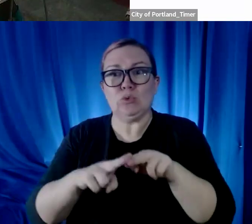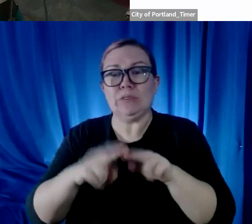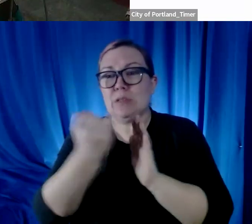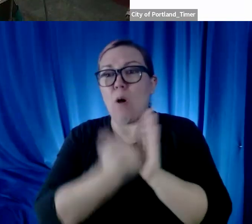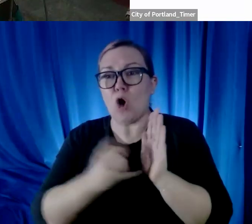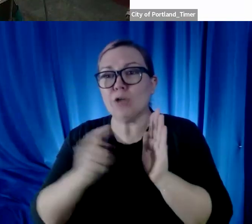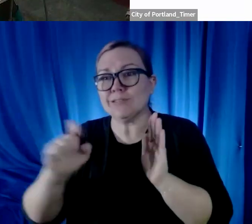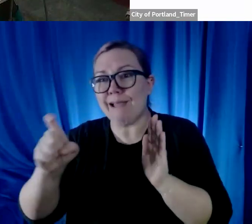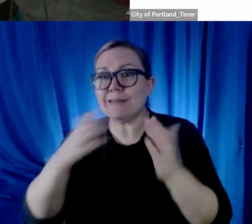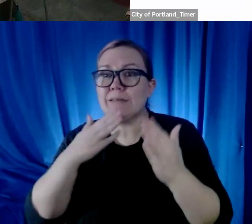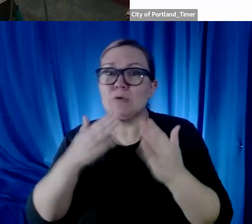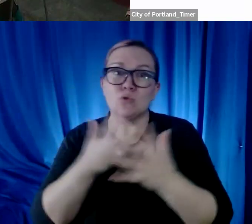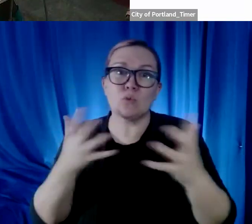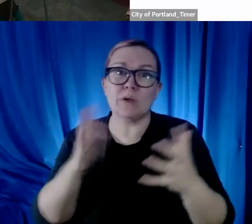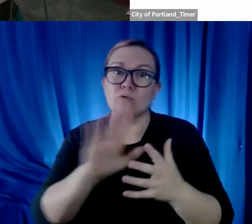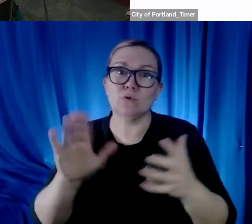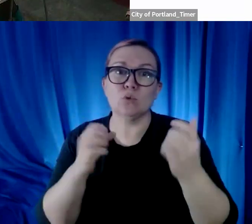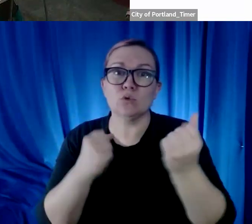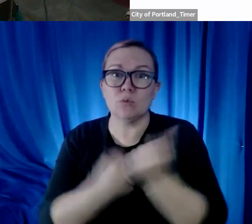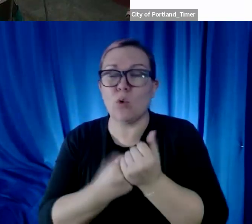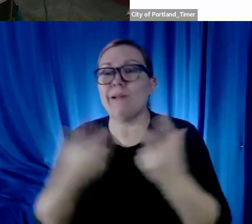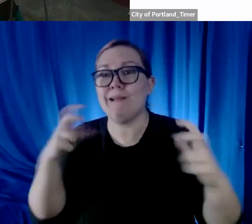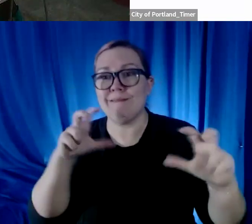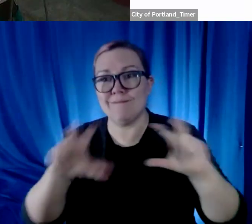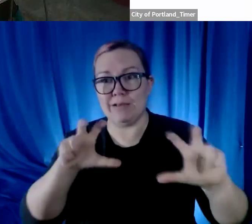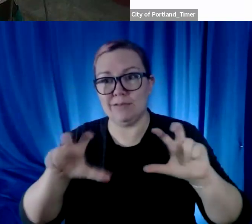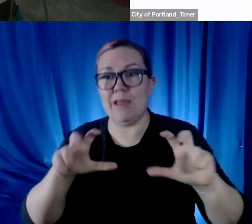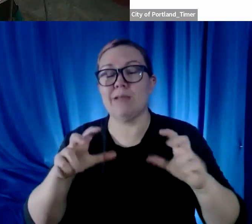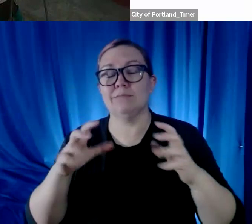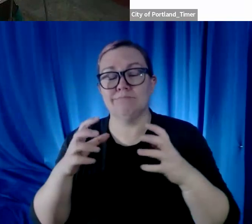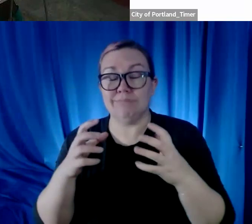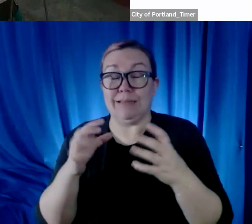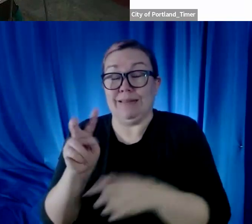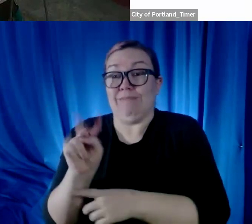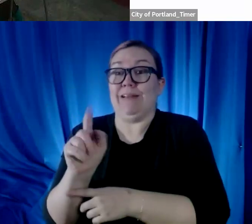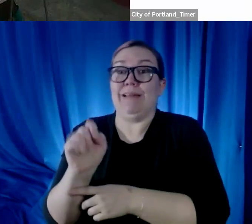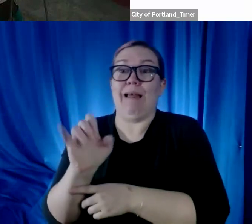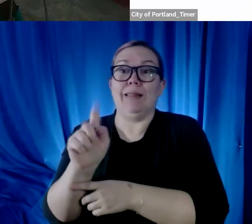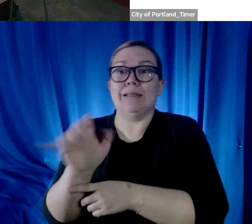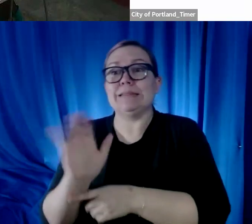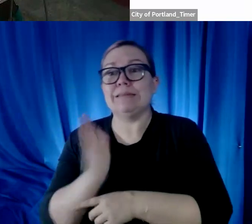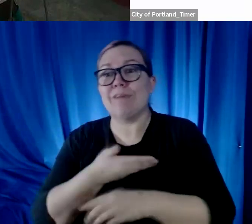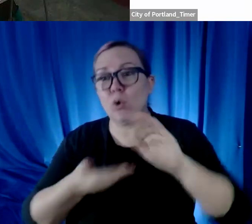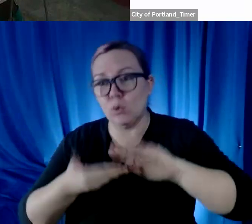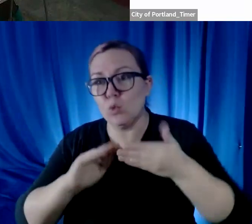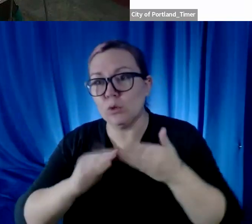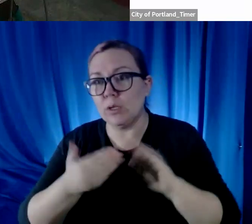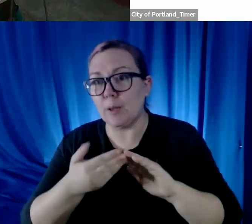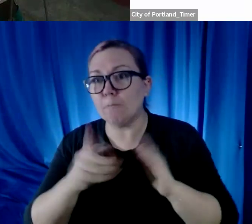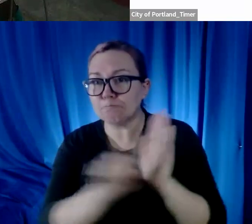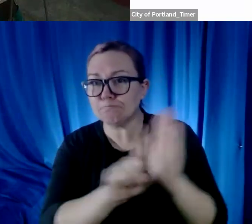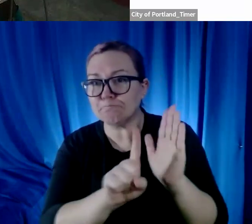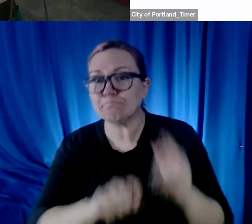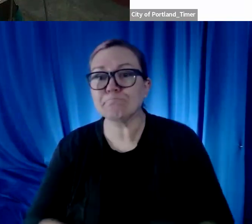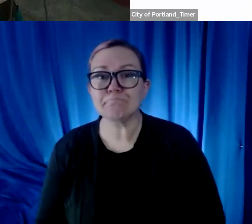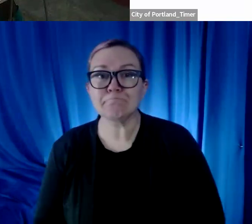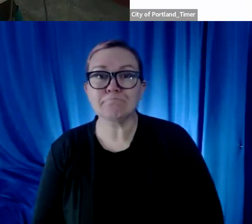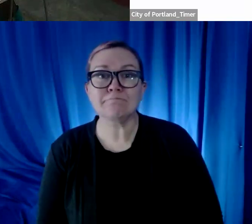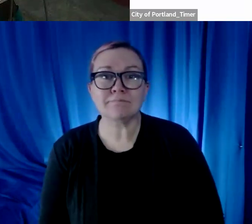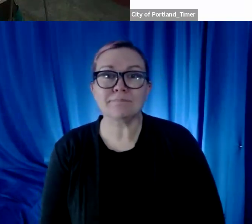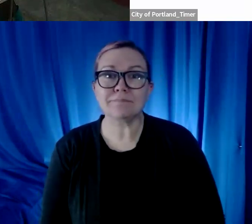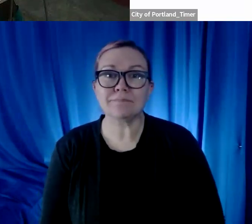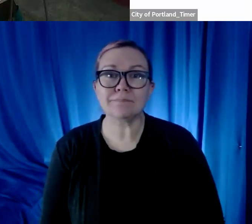Thank you so much for your support and investment in the vitality of our community